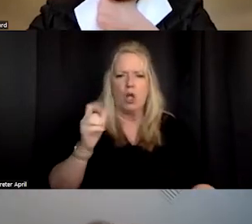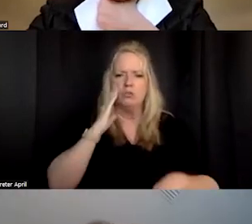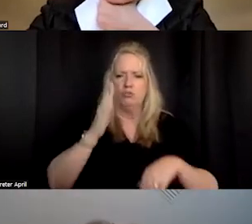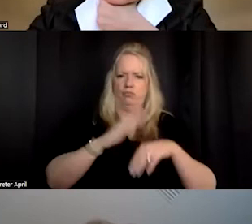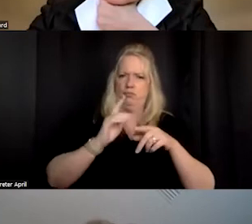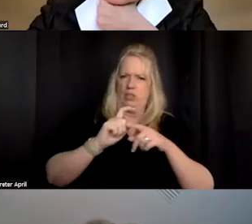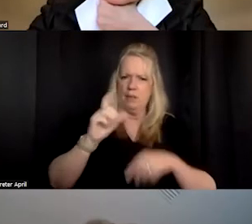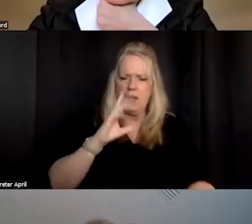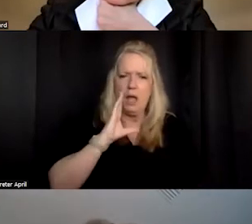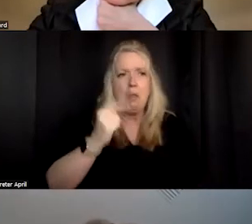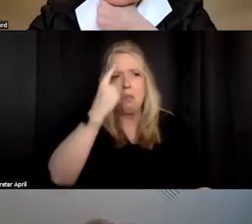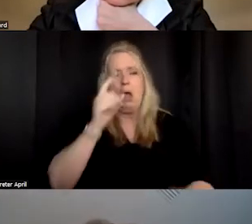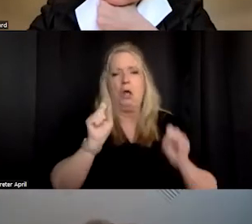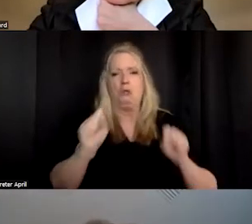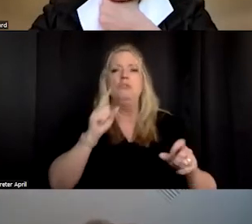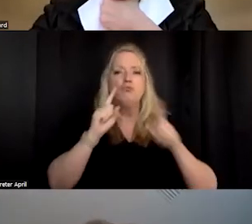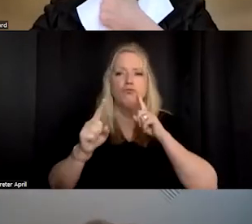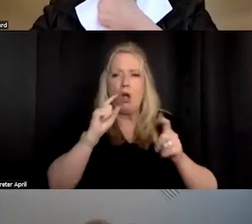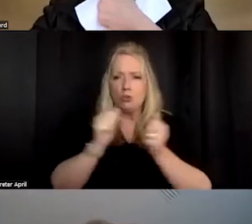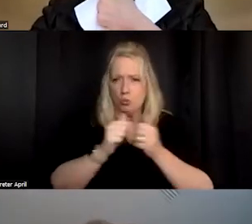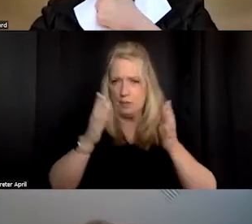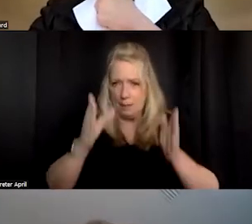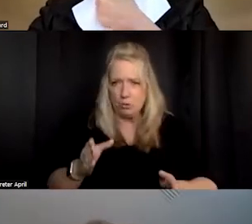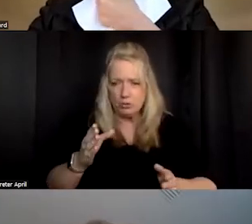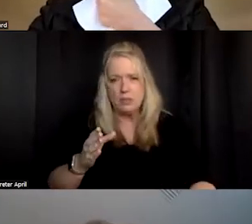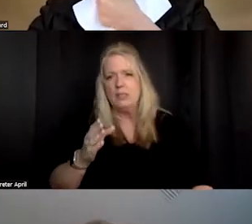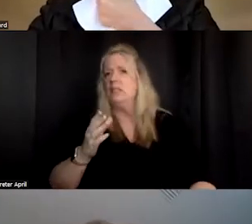THE THOUGHT THAT I COULD TALK TO THAT PERSON. THAT DOESN'T HAVE TO BE, 55,